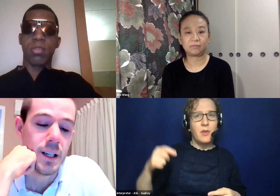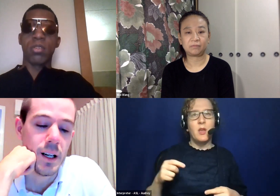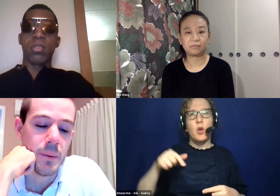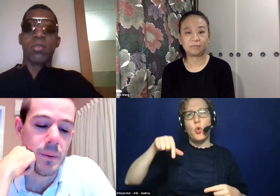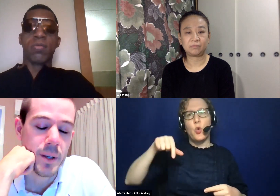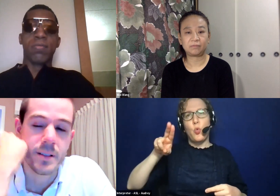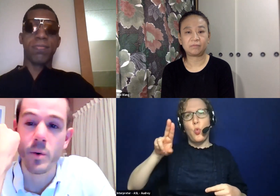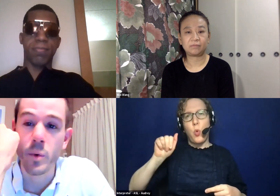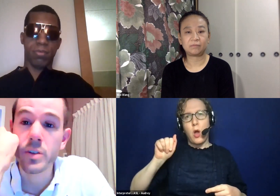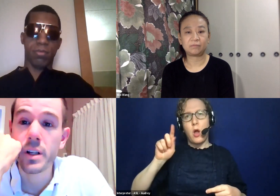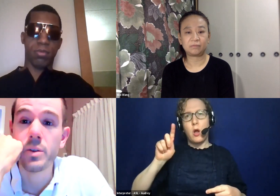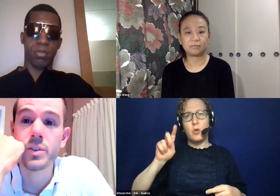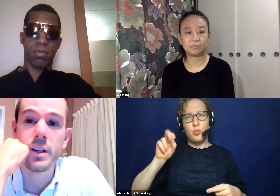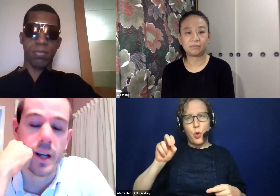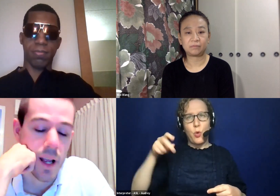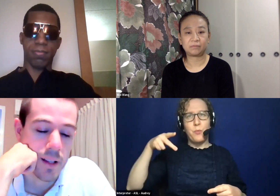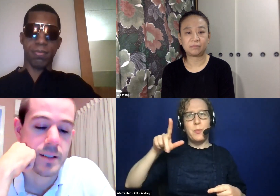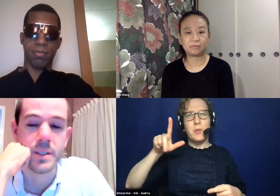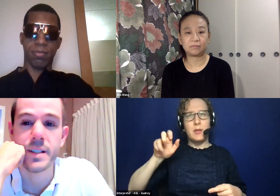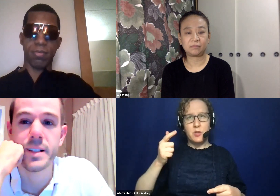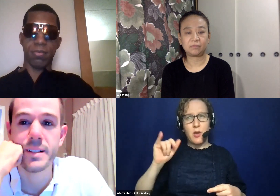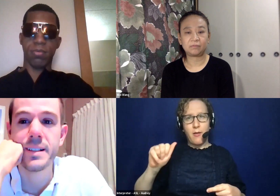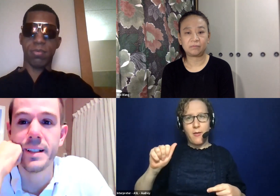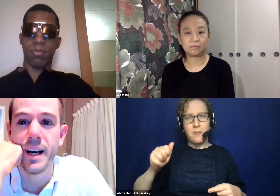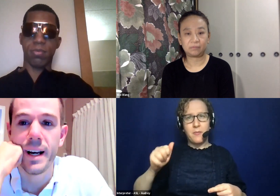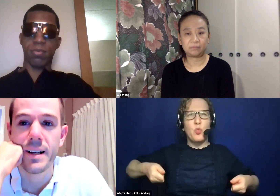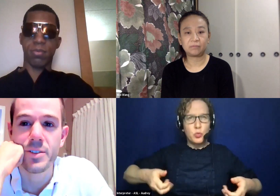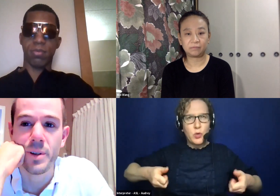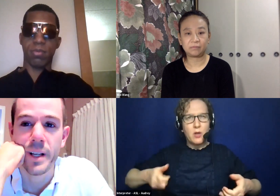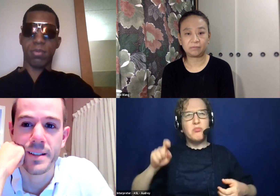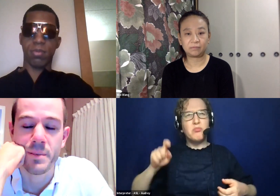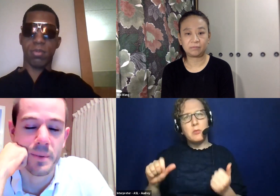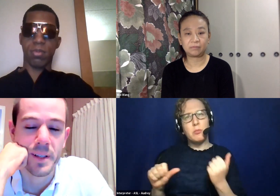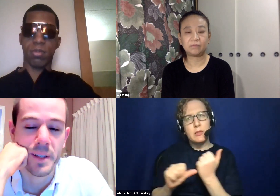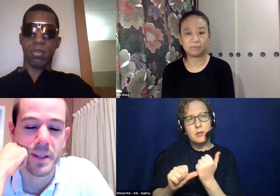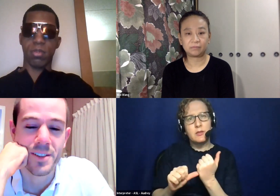that means I'm a wheelchair user and I need some assistance so I guess I'm going to be